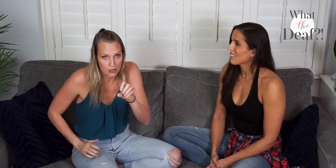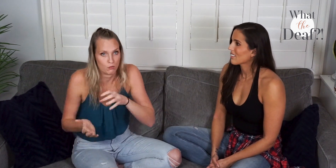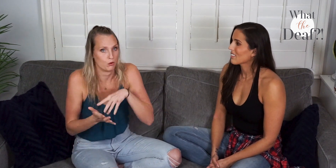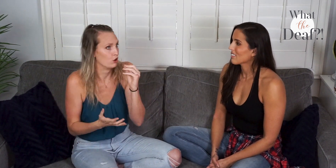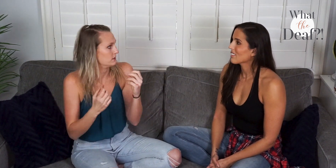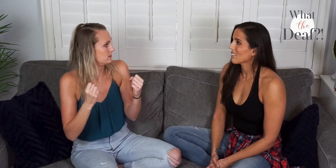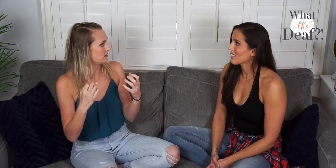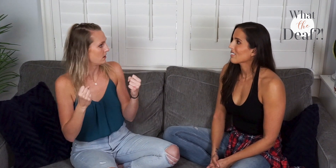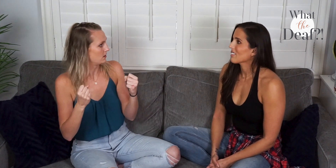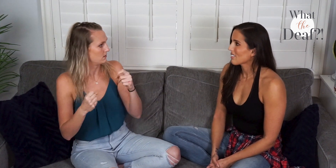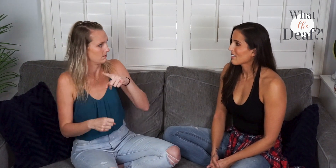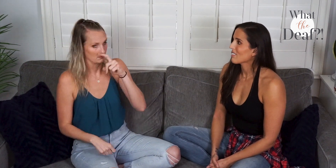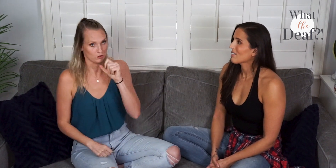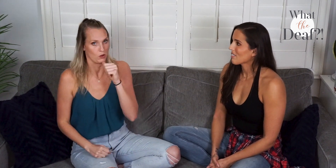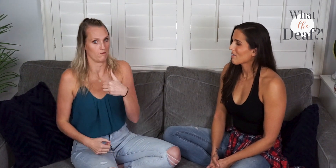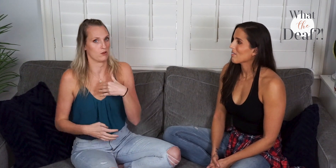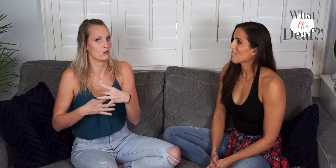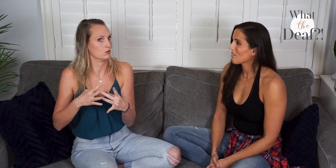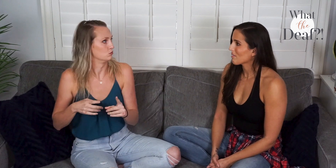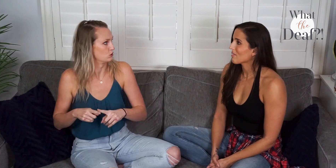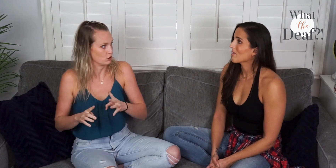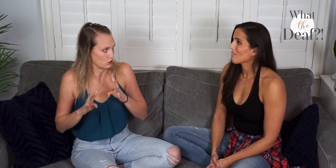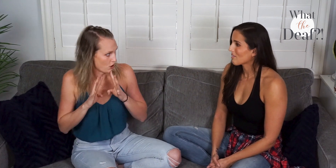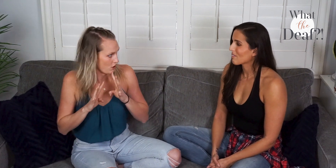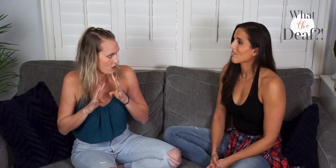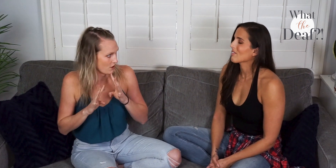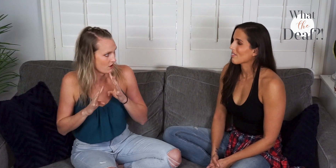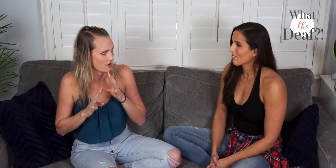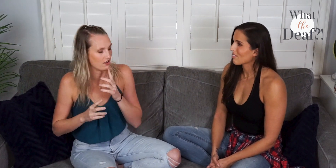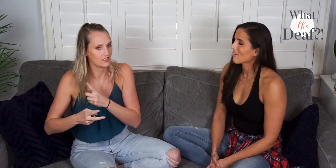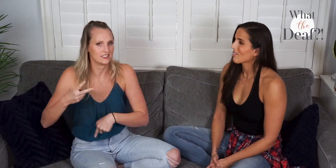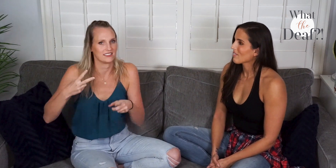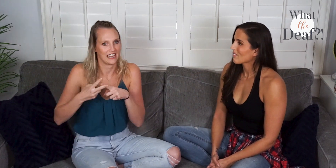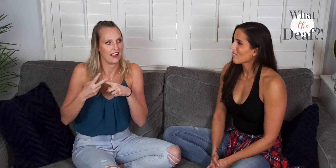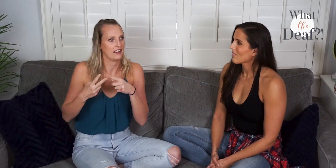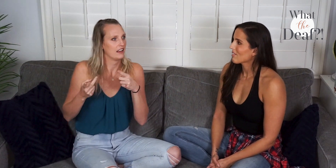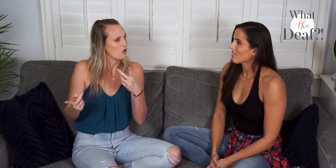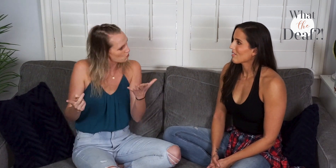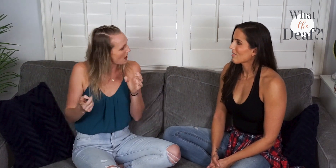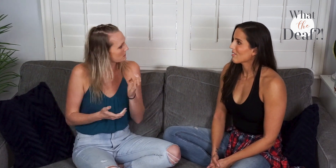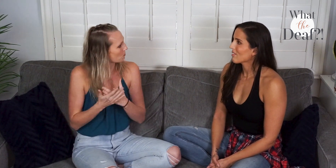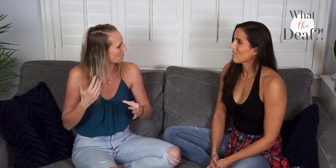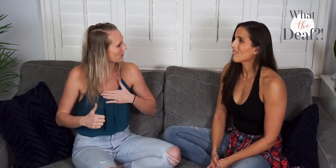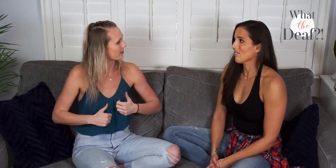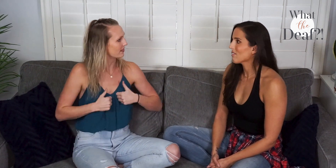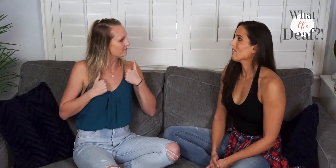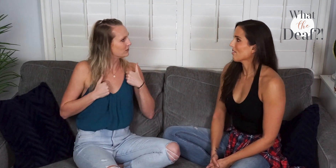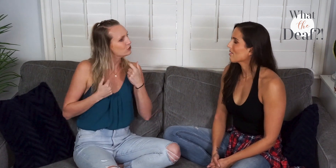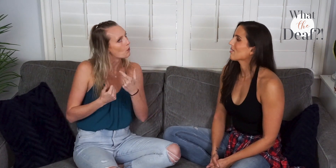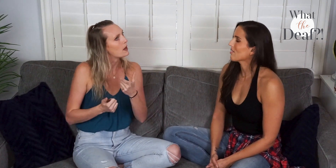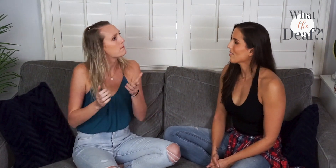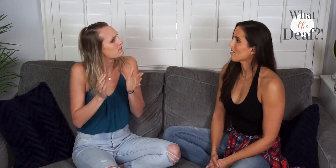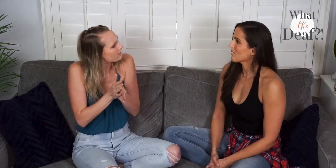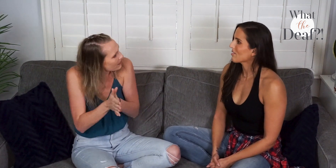He needs to learn sign language because we don't have that option of speaking to each other, but he also wants to be a part of my life.